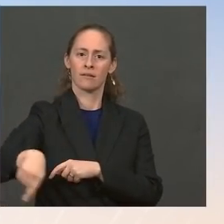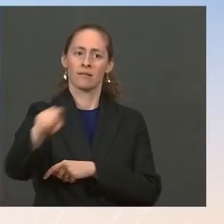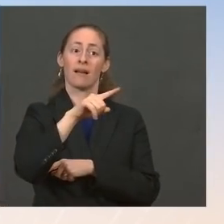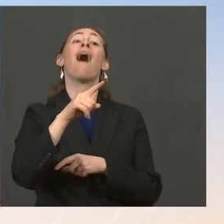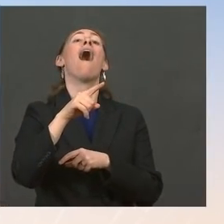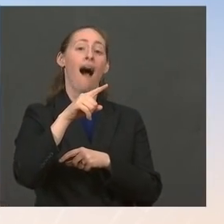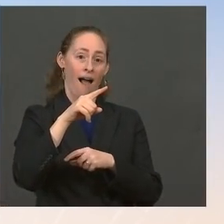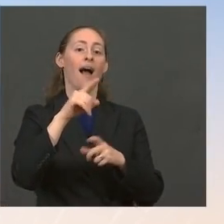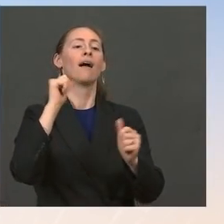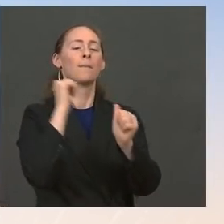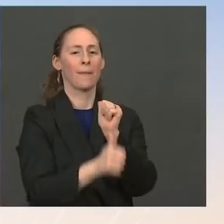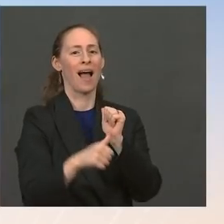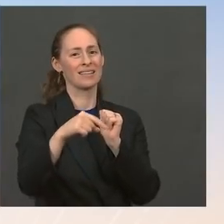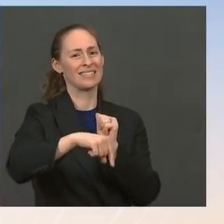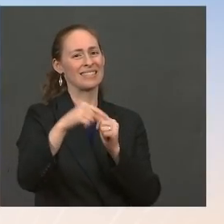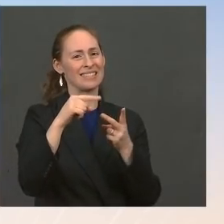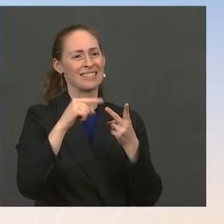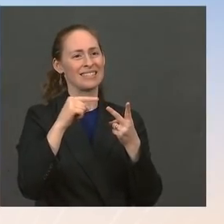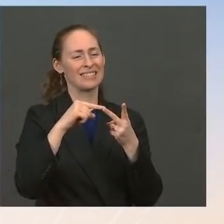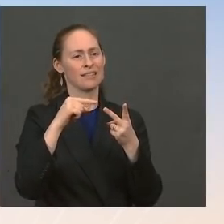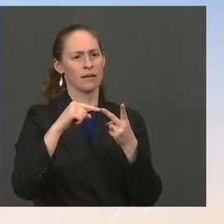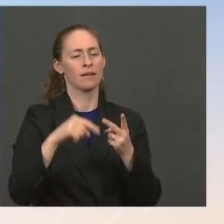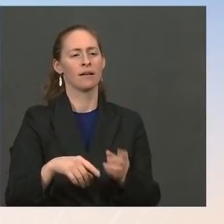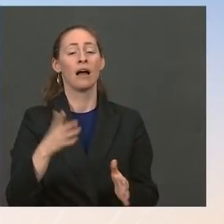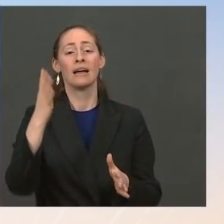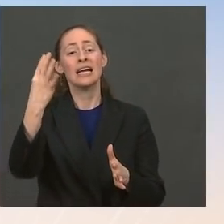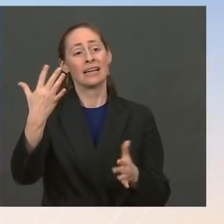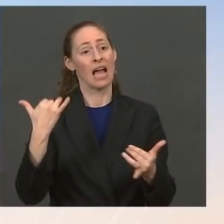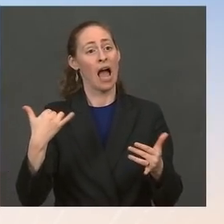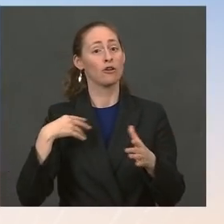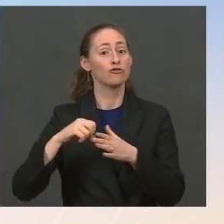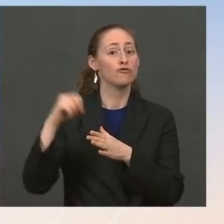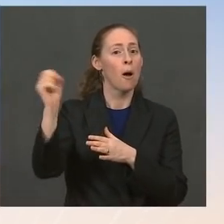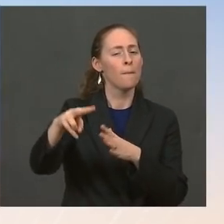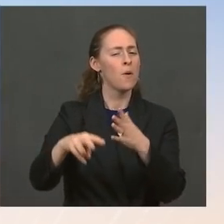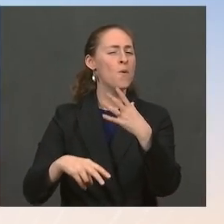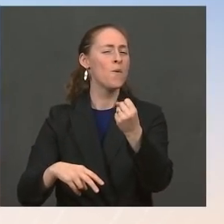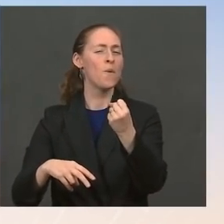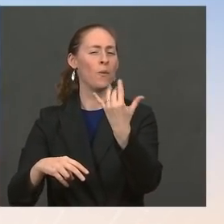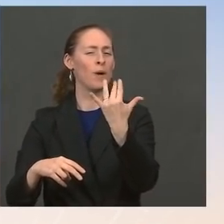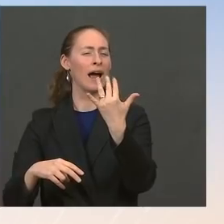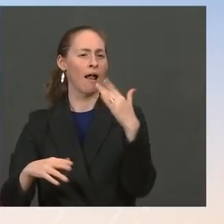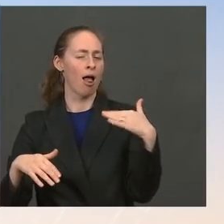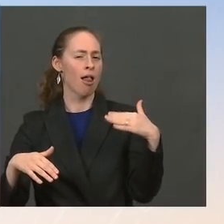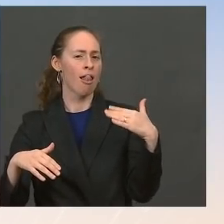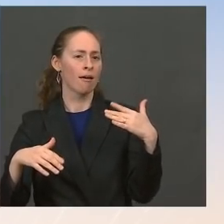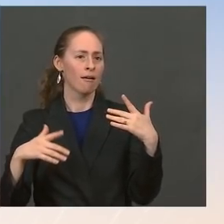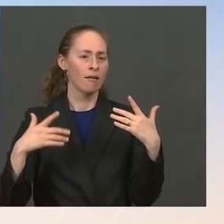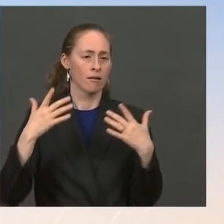And what he looks at -- and I'm not going to prejudge what the outcome is here -- is the totality of -- and this is how the American people look at things --